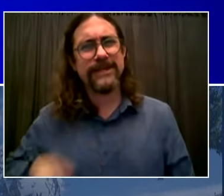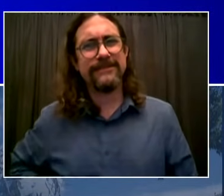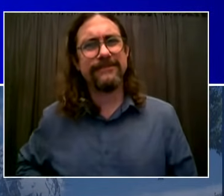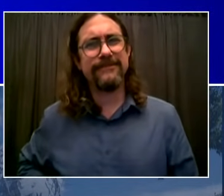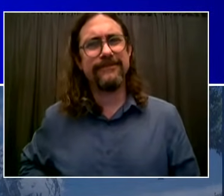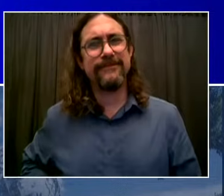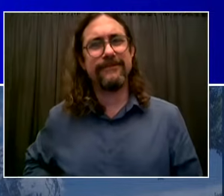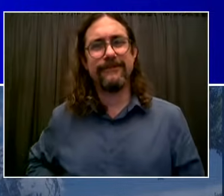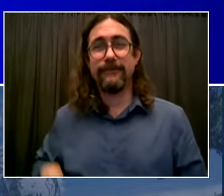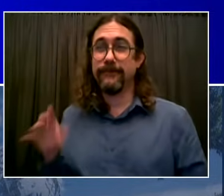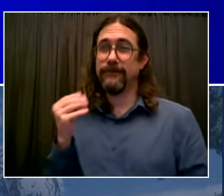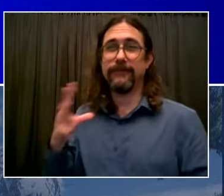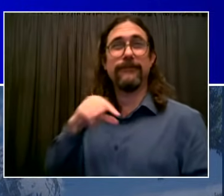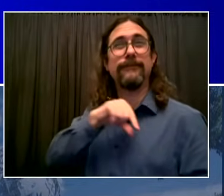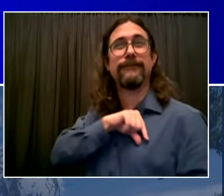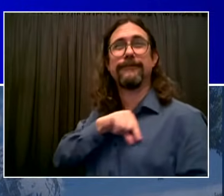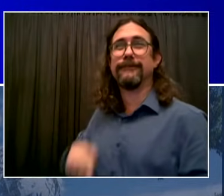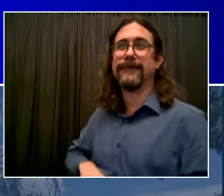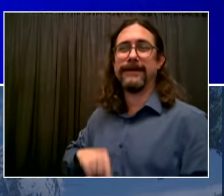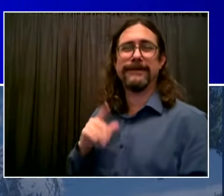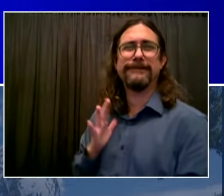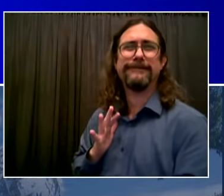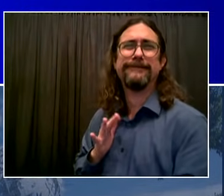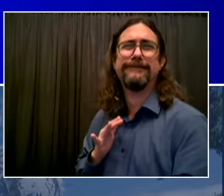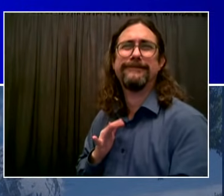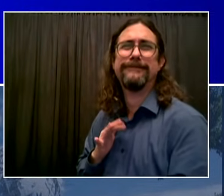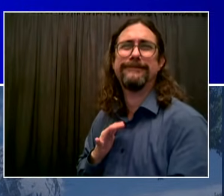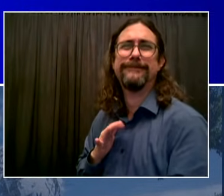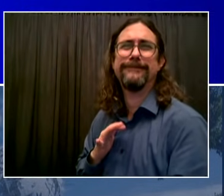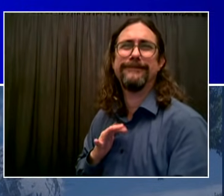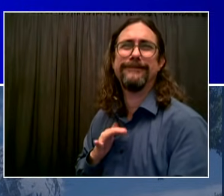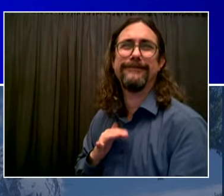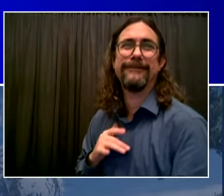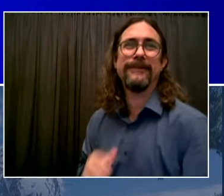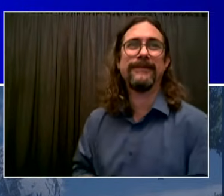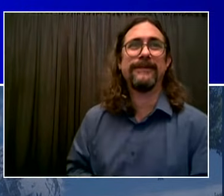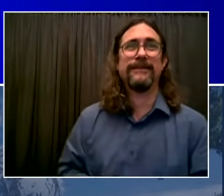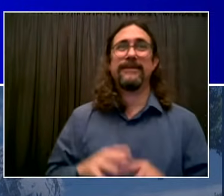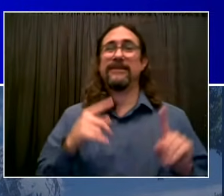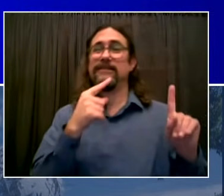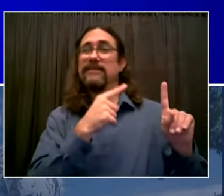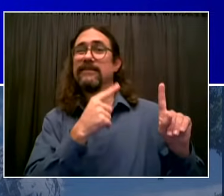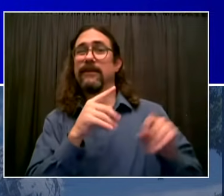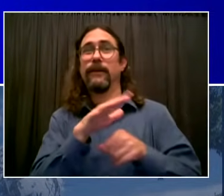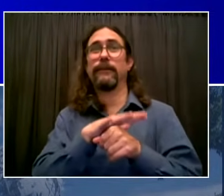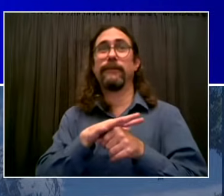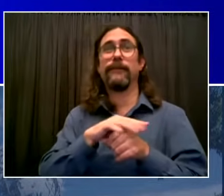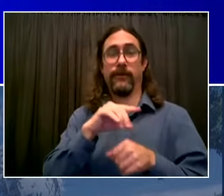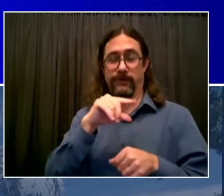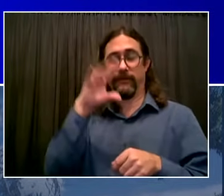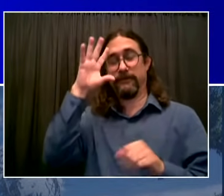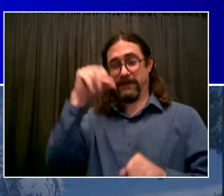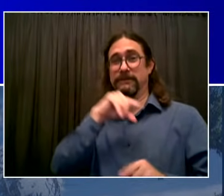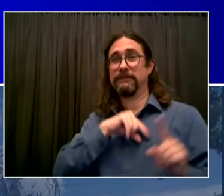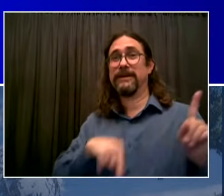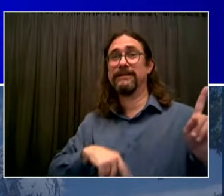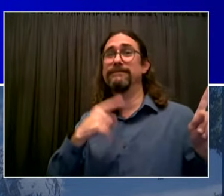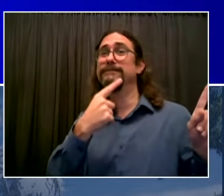SLOGAN FOR THIS MOMENT, BUT OKAY. IT WAS GREEN. IT WAS GREEN, IT WAS A GREEN FUTURE.